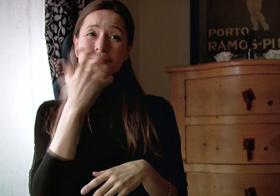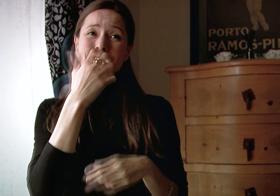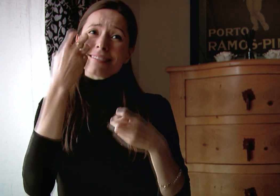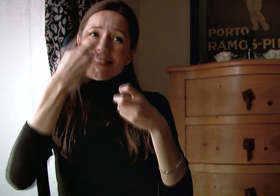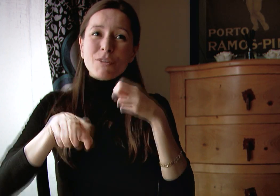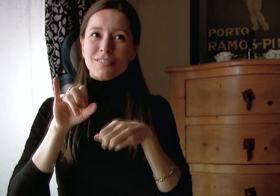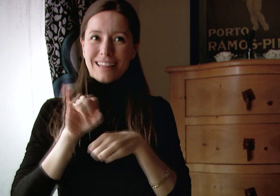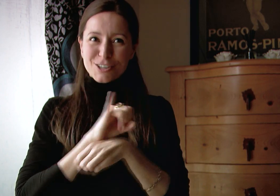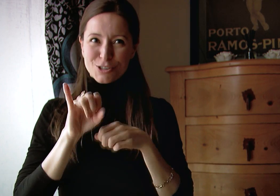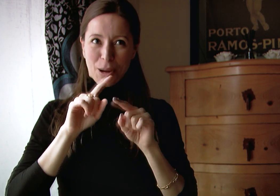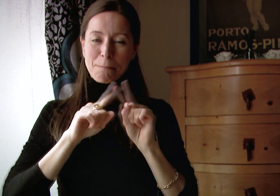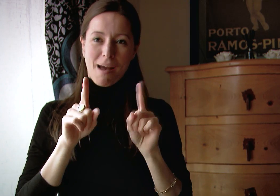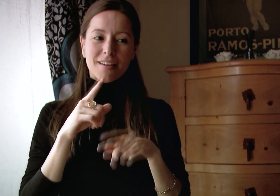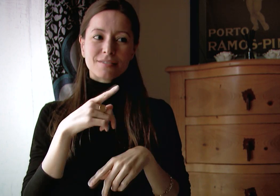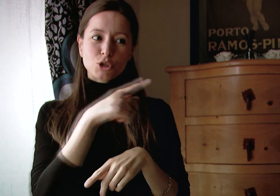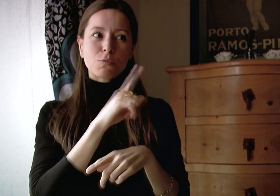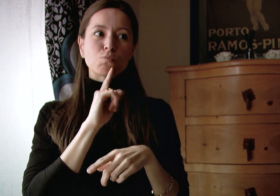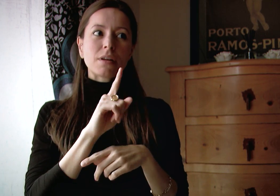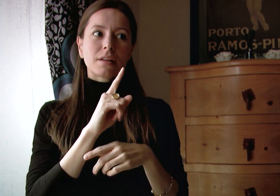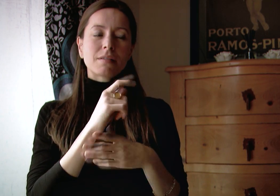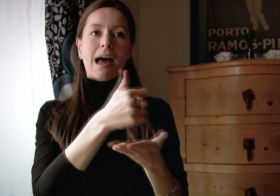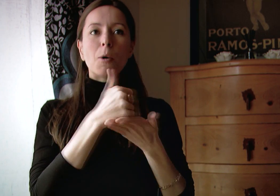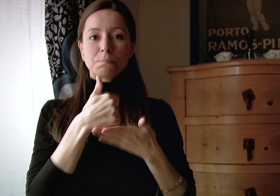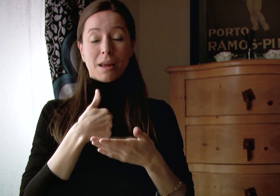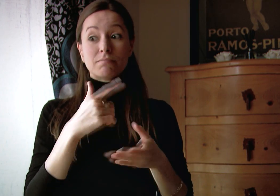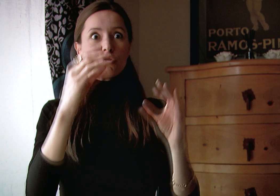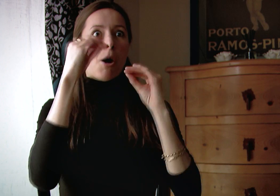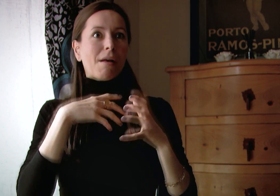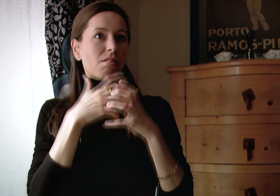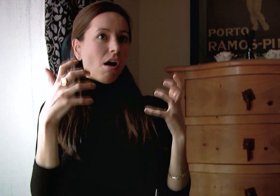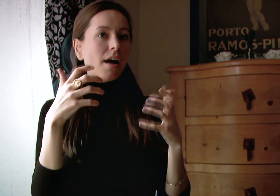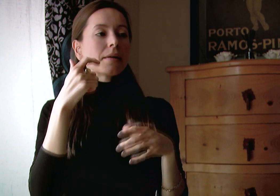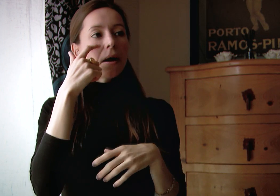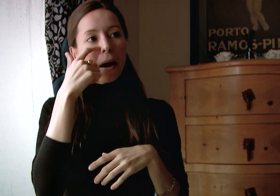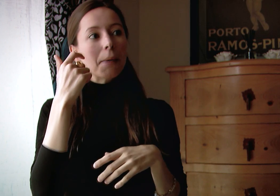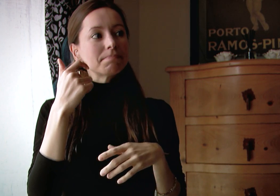It's a difficult industry but she really helped and taught me a lot.